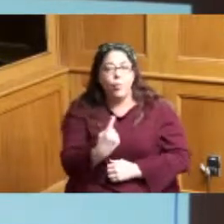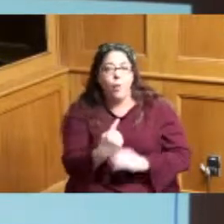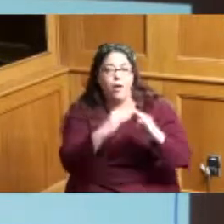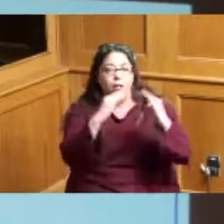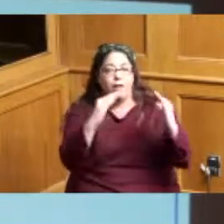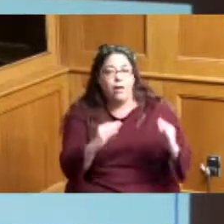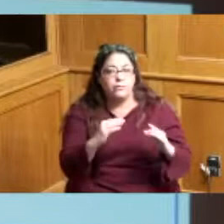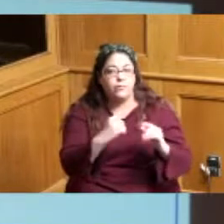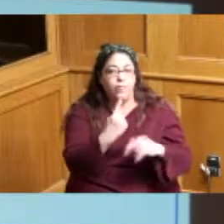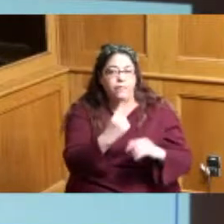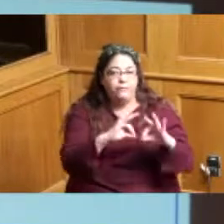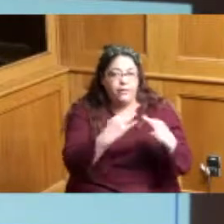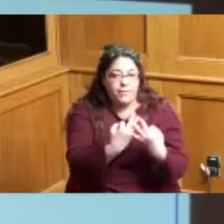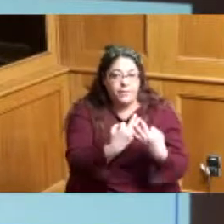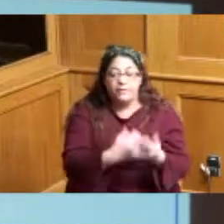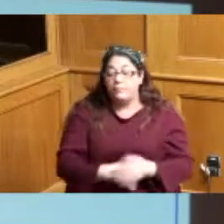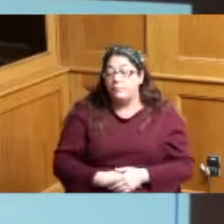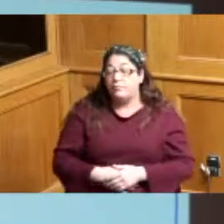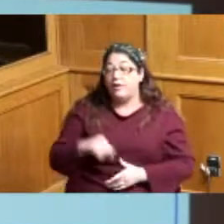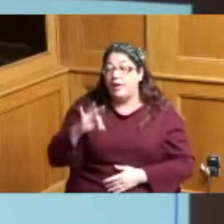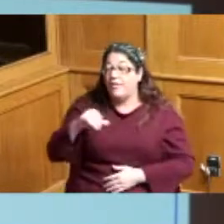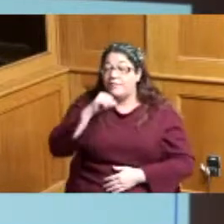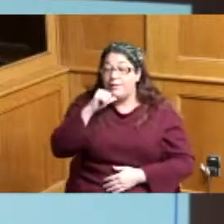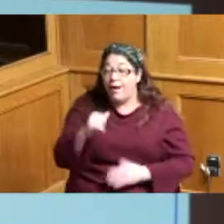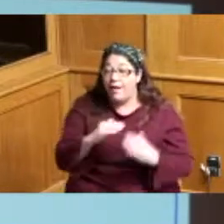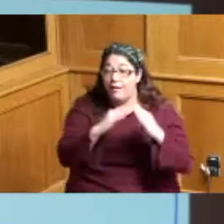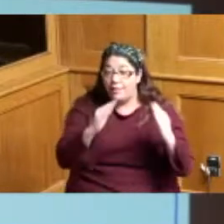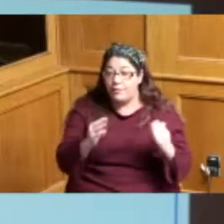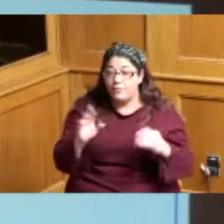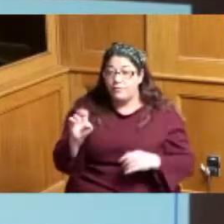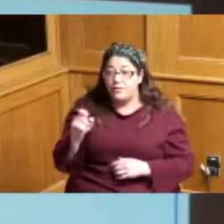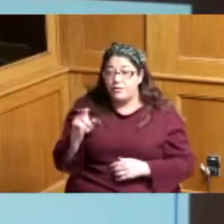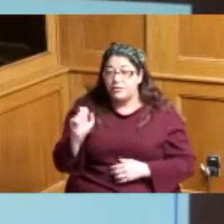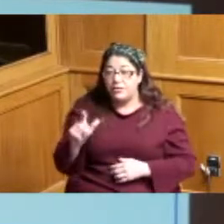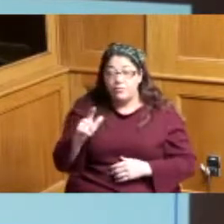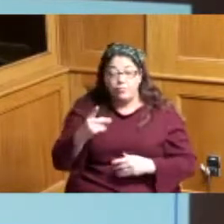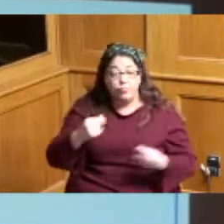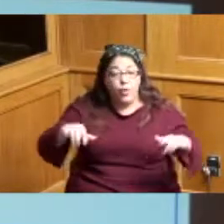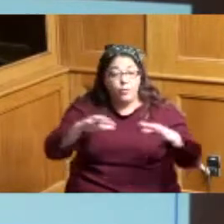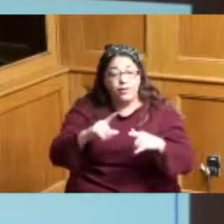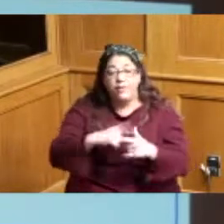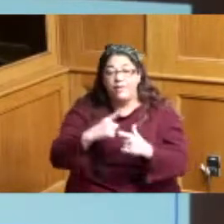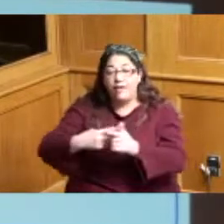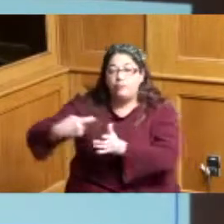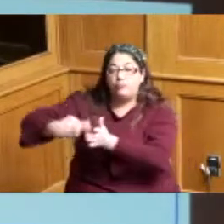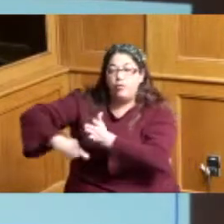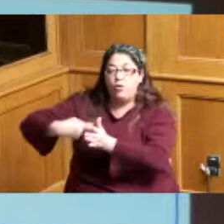for all the non-residential properties we expect that the charge will be individually calculated